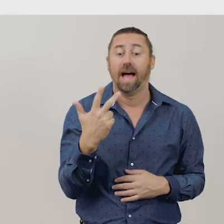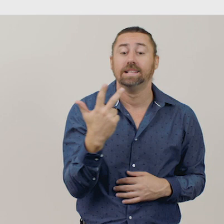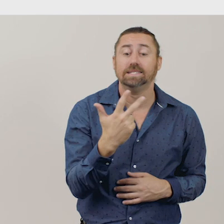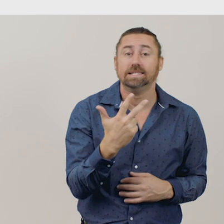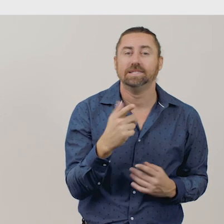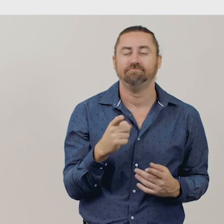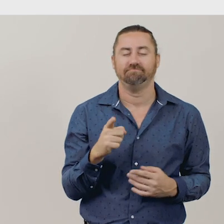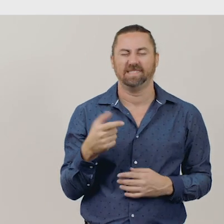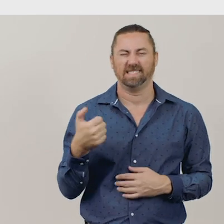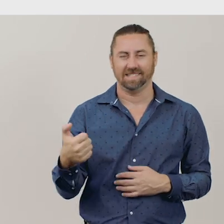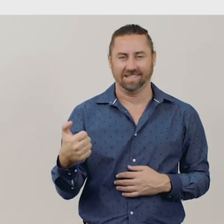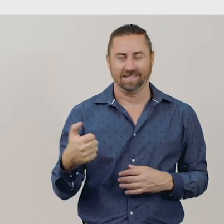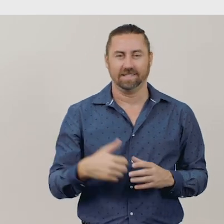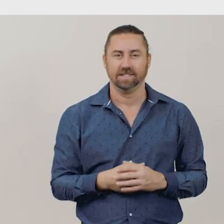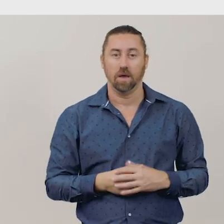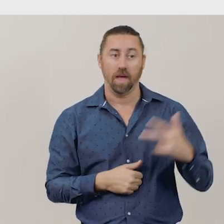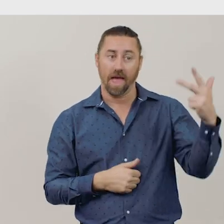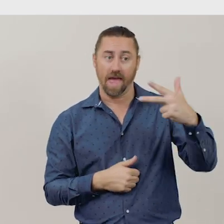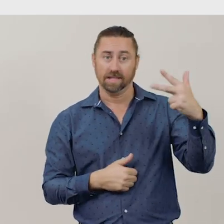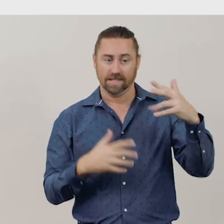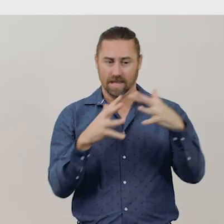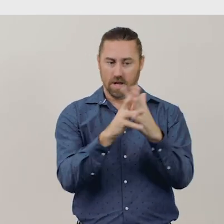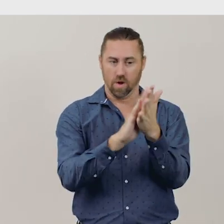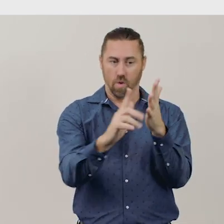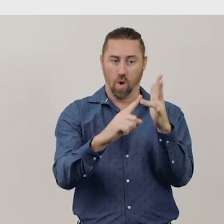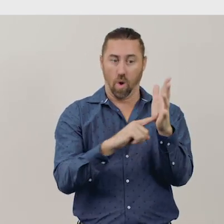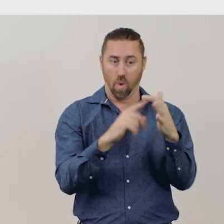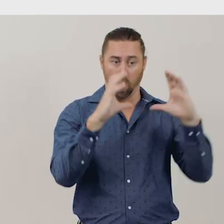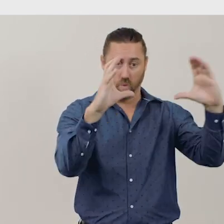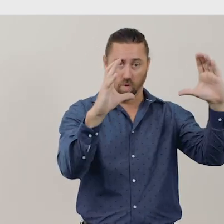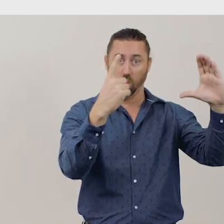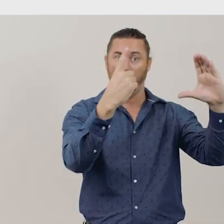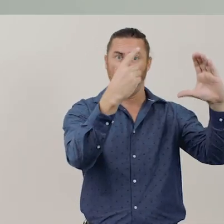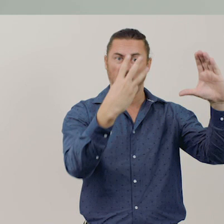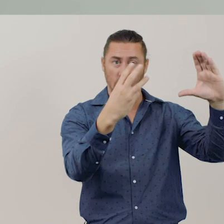18 is the whole collection, and 1 third is 6.